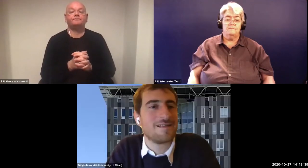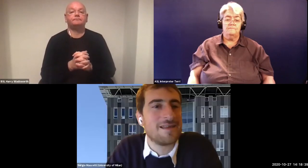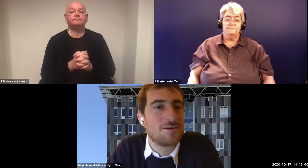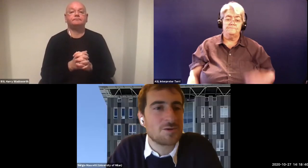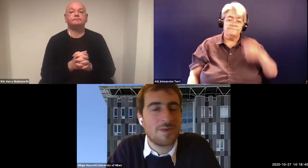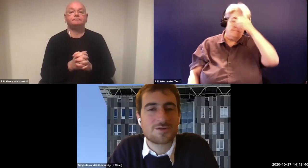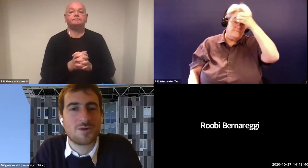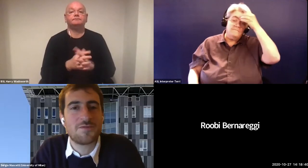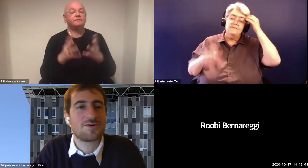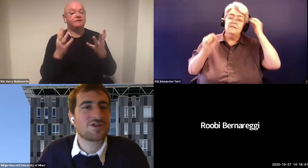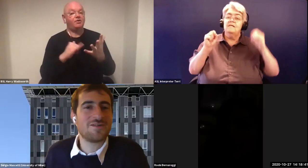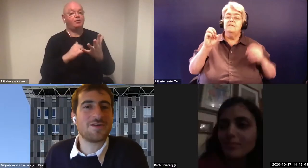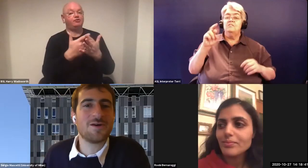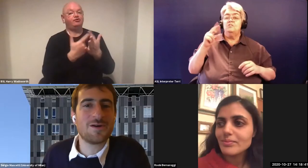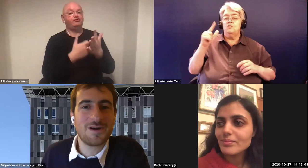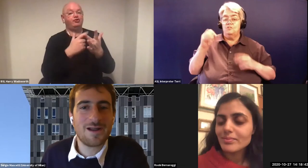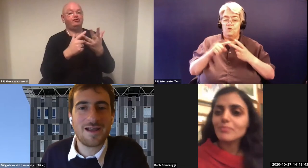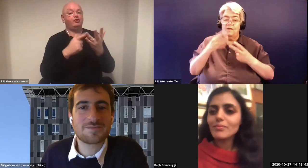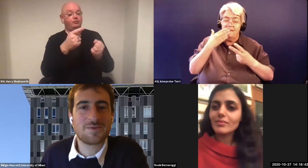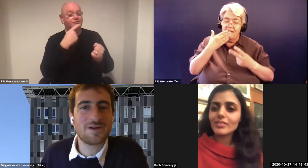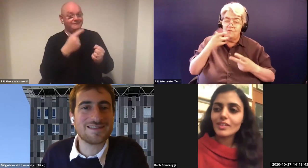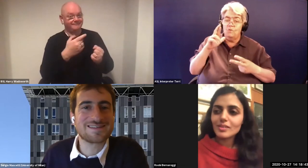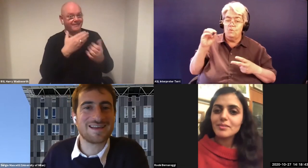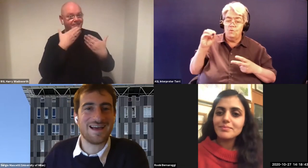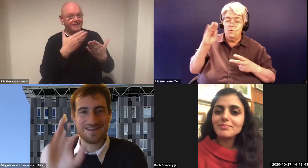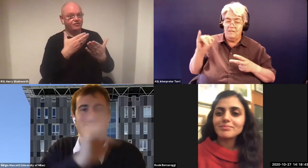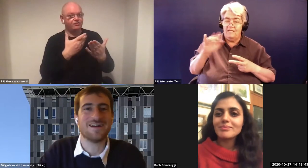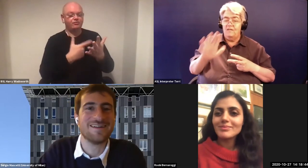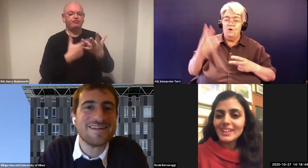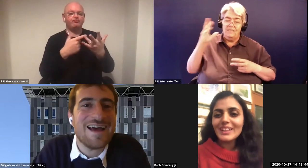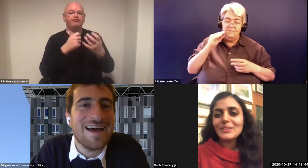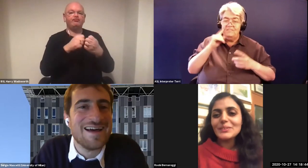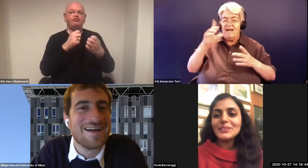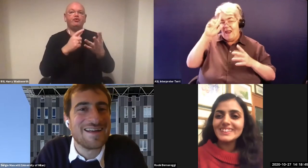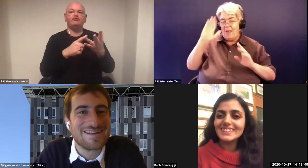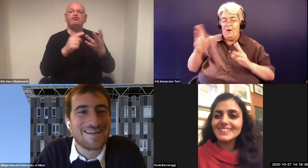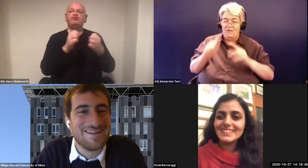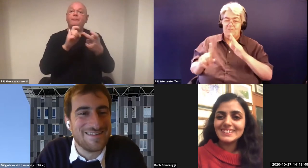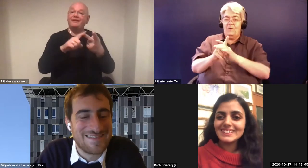Thank you so much Roobi for sharing your experience Hi here you are hello hello thank